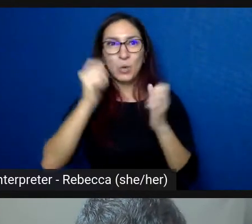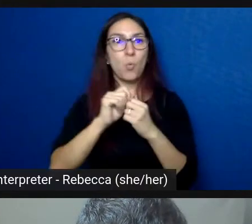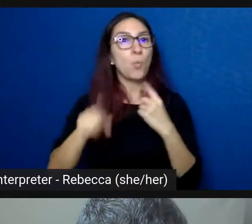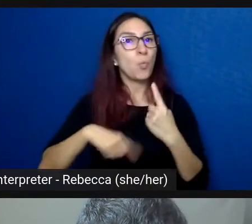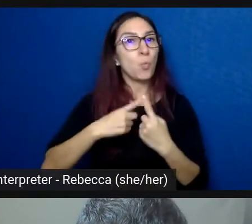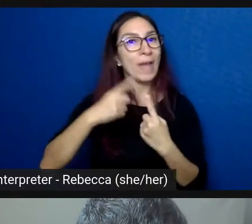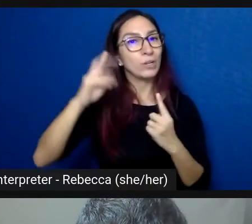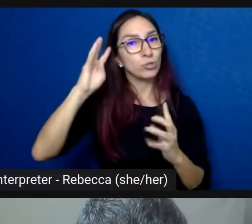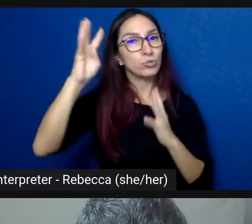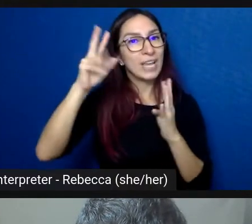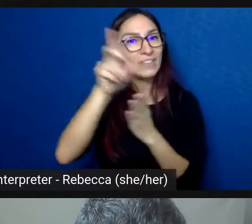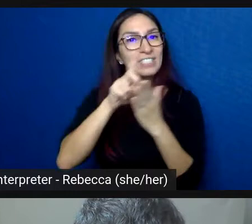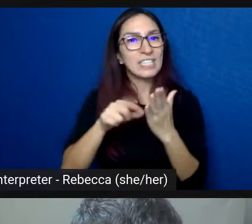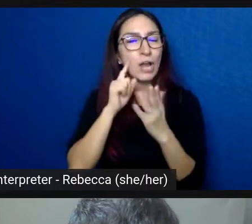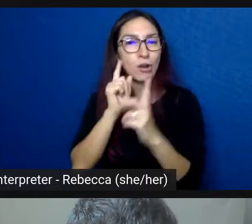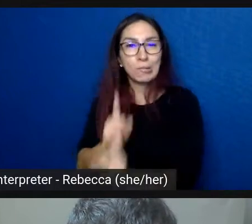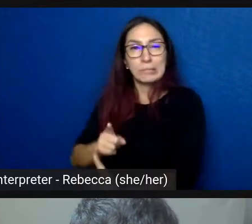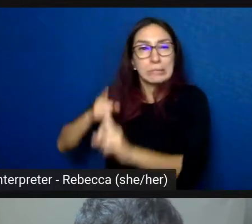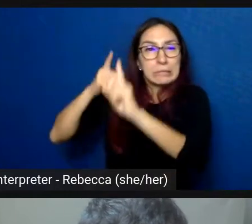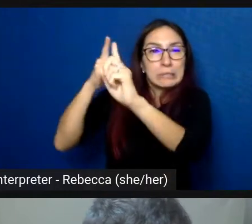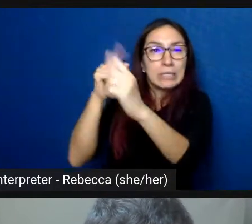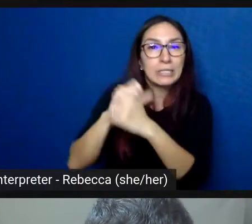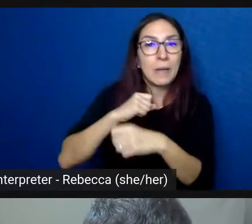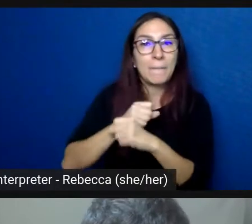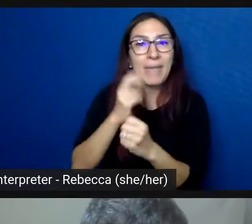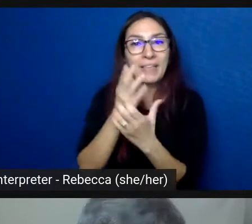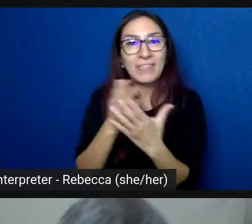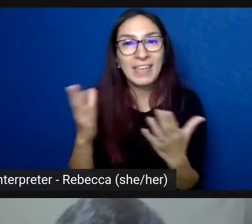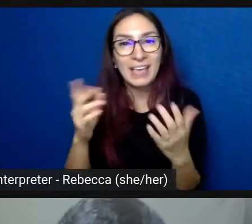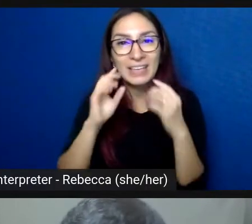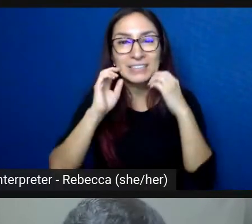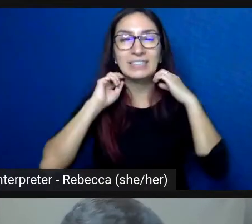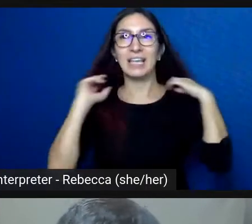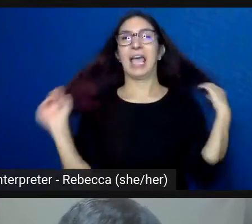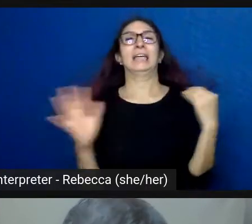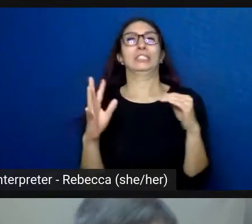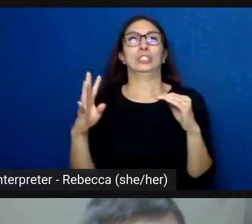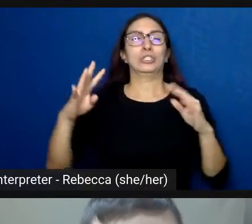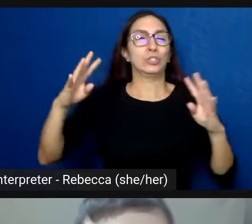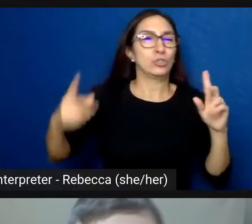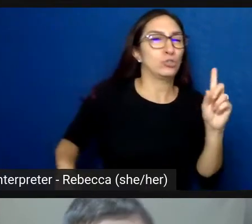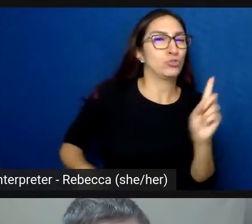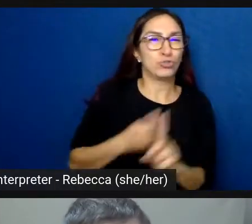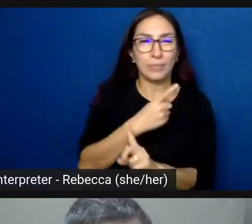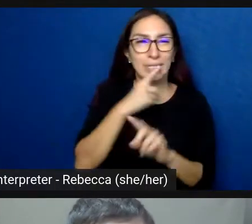to make things as cryptic as [chuckles] possible often because that's not what